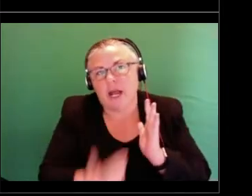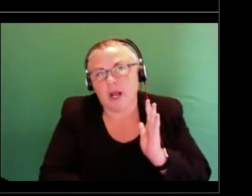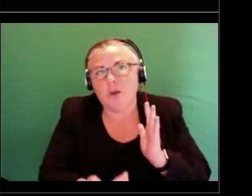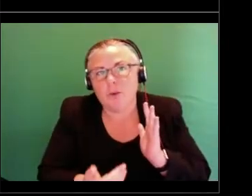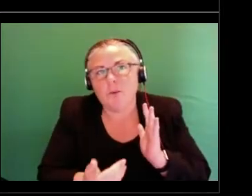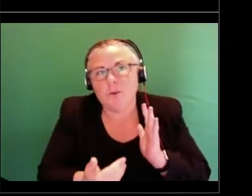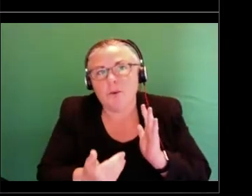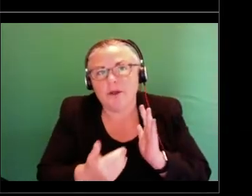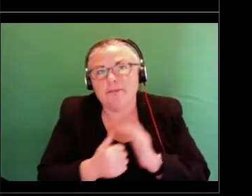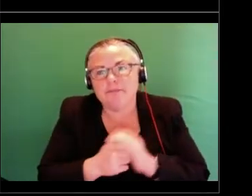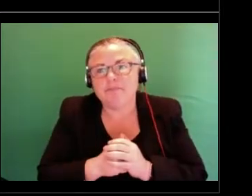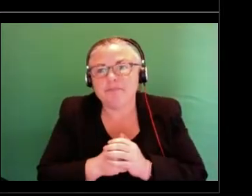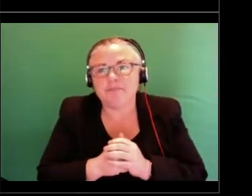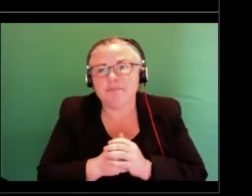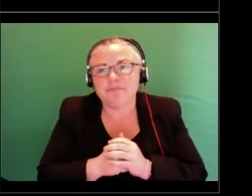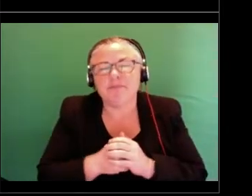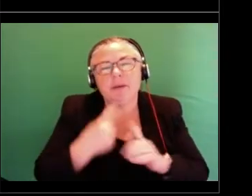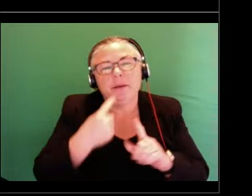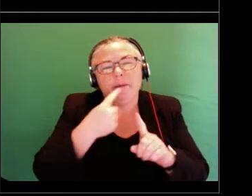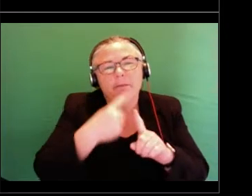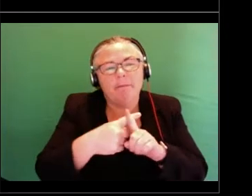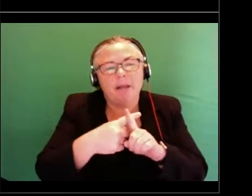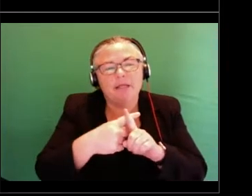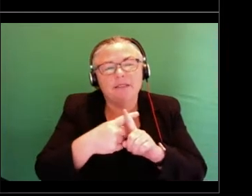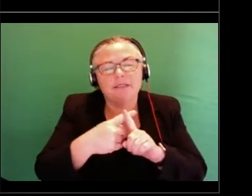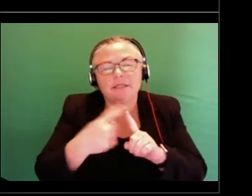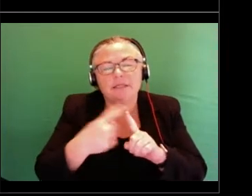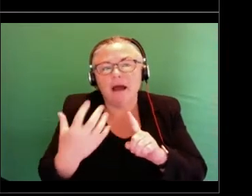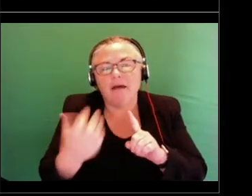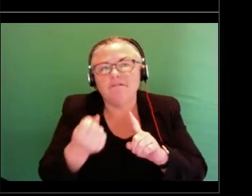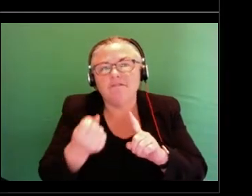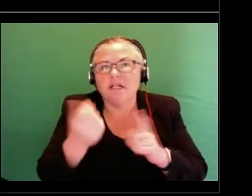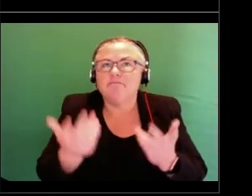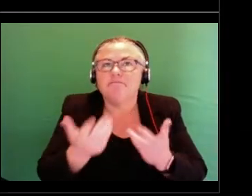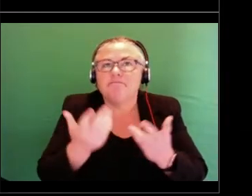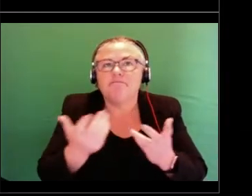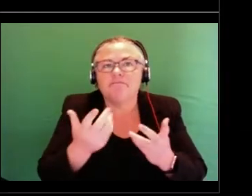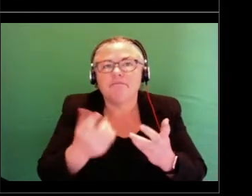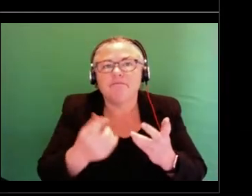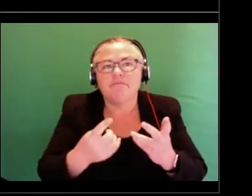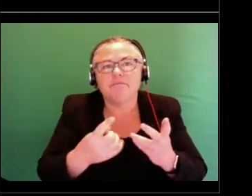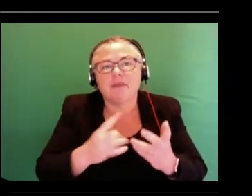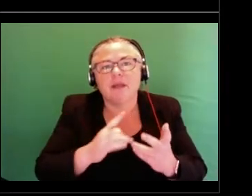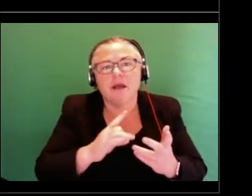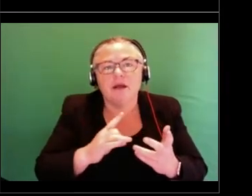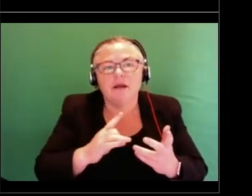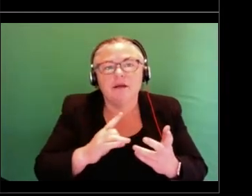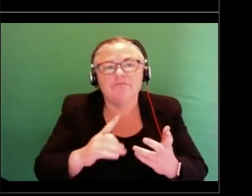with the client about how we can address those other legal needs as well.